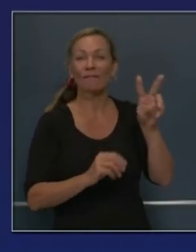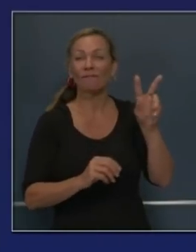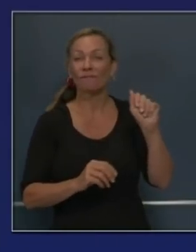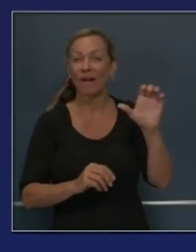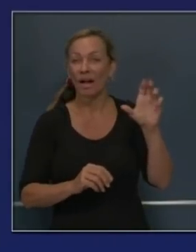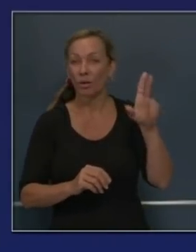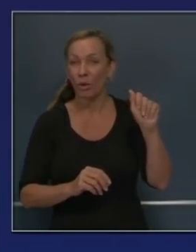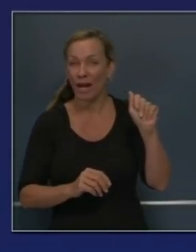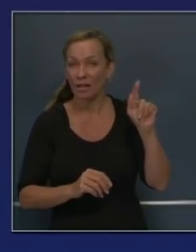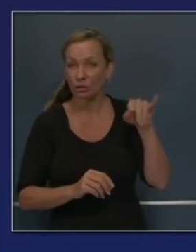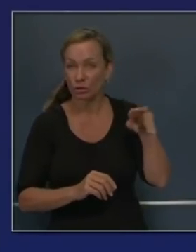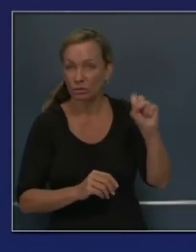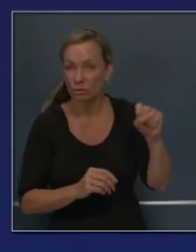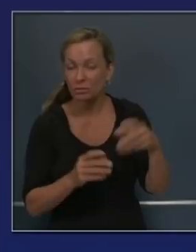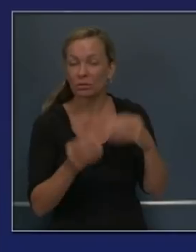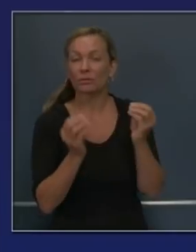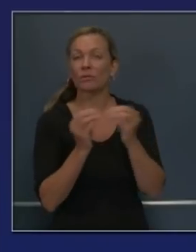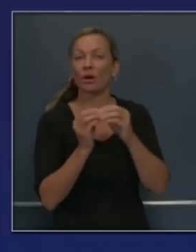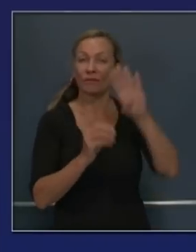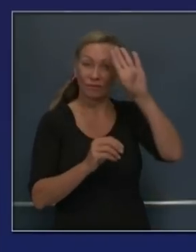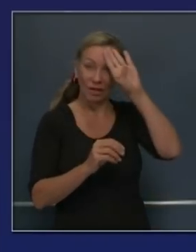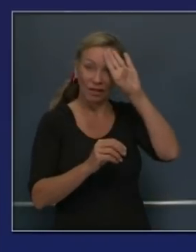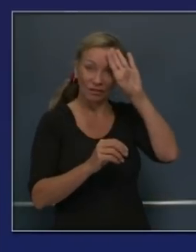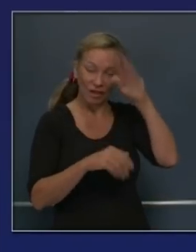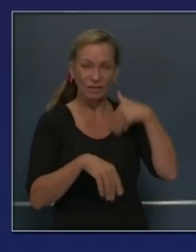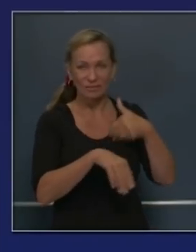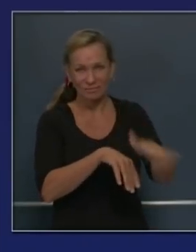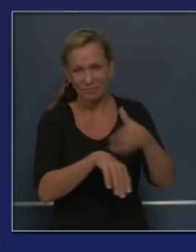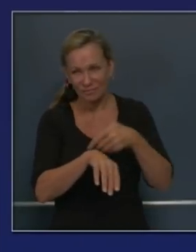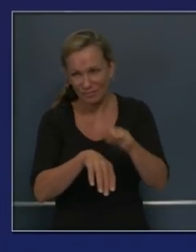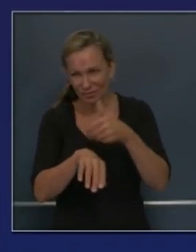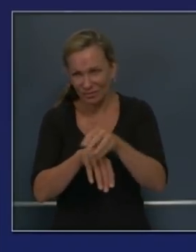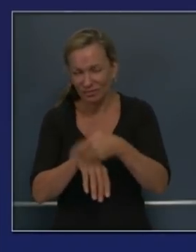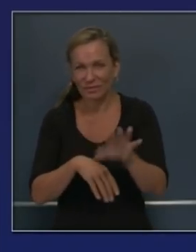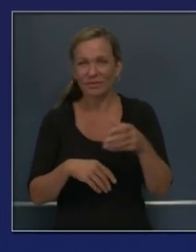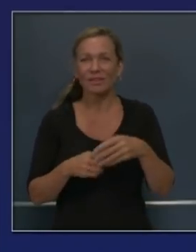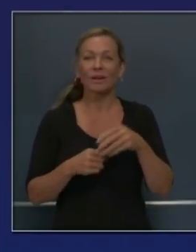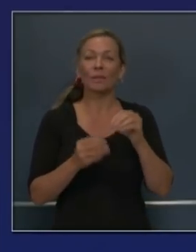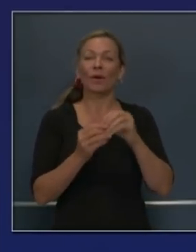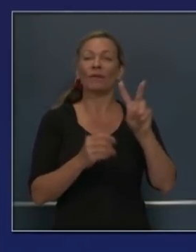IN THE SANTA CRUZ AREA, AFTER VISITING A NUMBER OF SHELTERS DOWN THERE AND MEETING WITH FOLKS WHO WERE EVACUATED, WE ARE GETTING MORE PERSONNEL ON